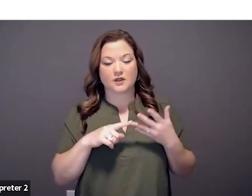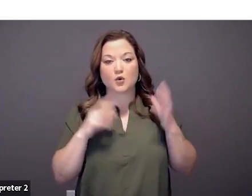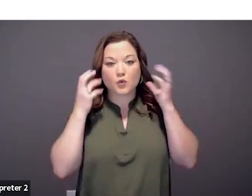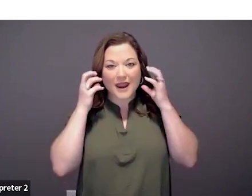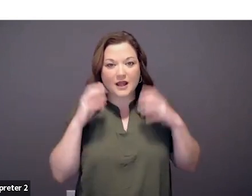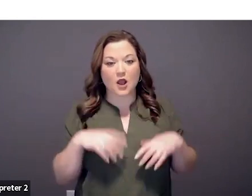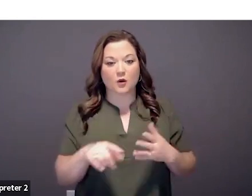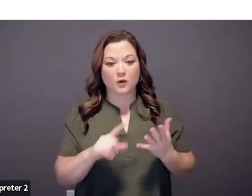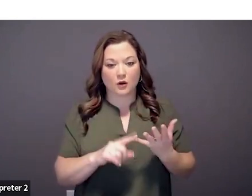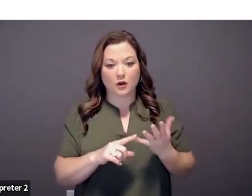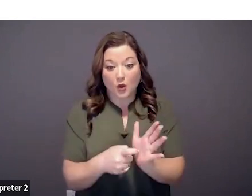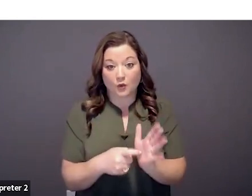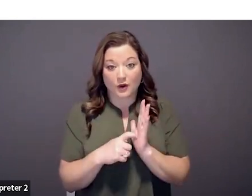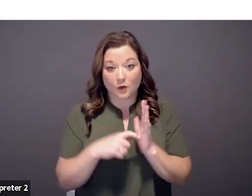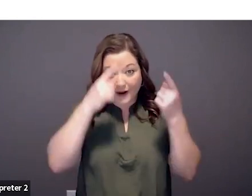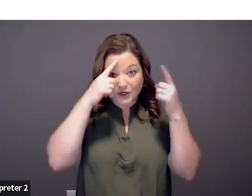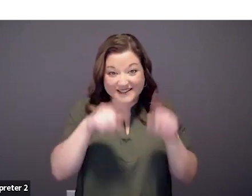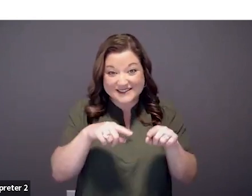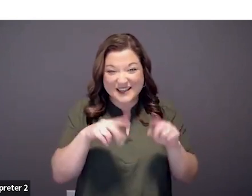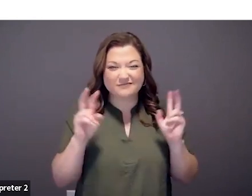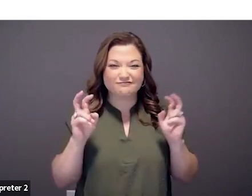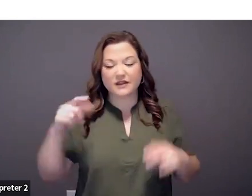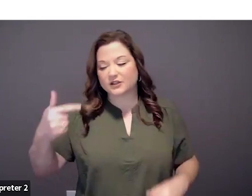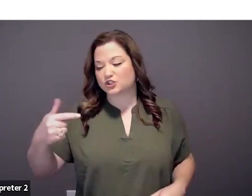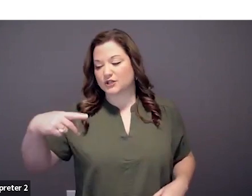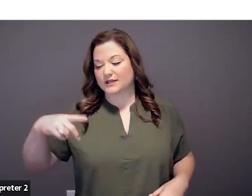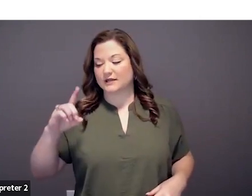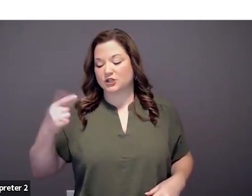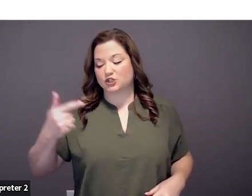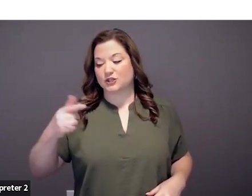a required consent such as GDPR and privacy policies,